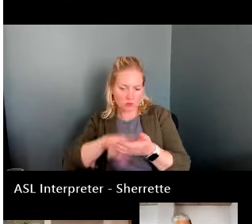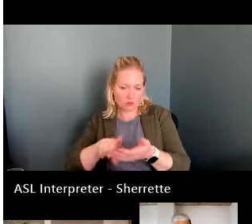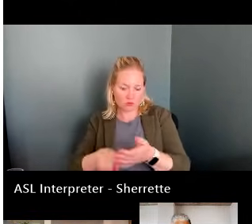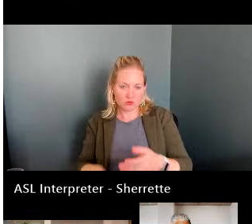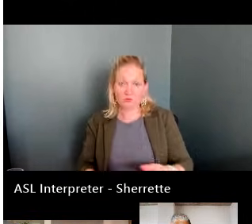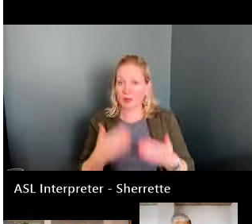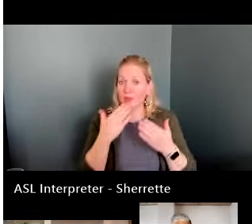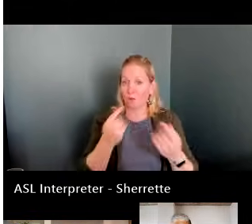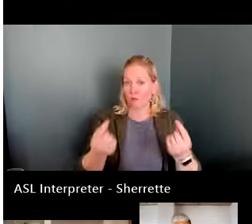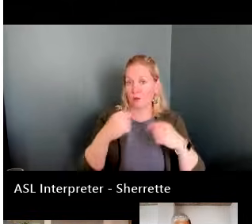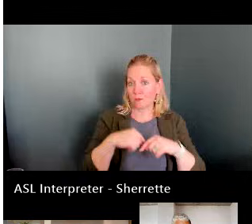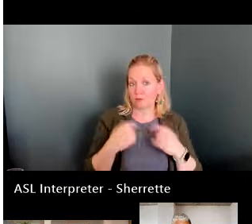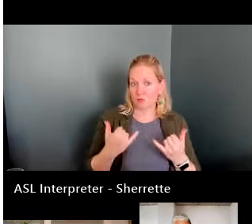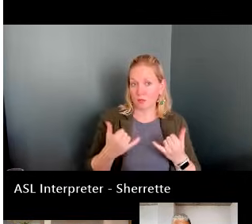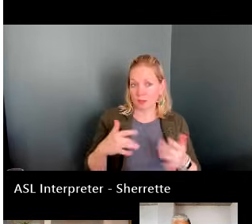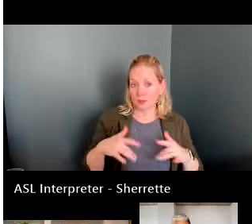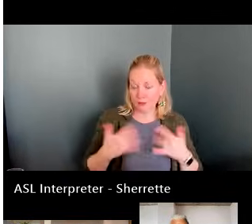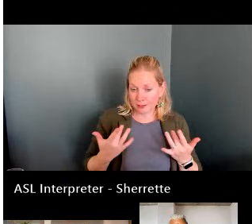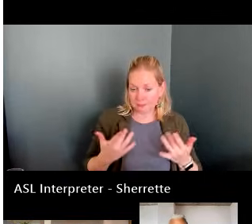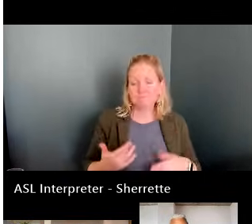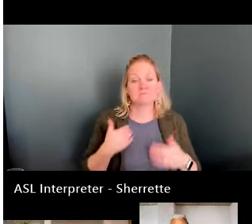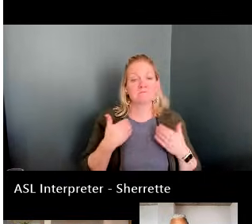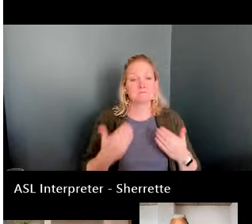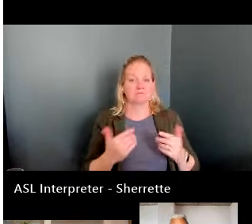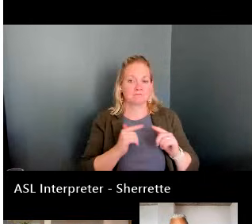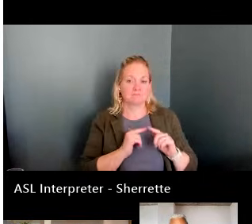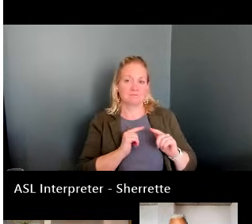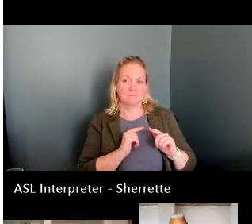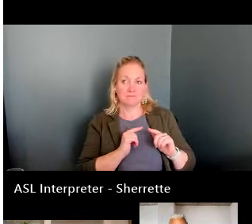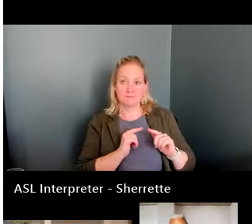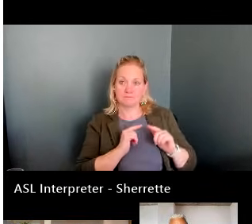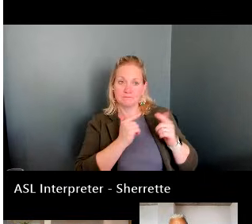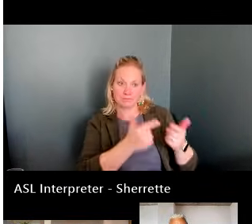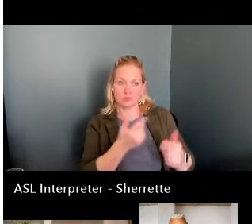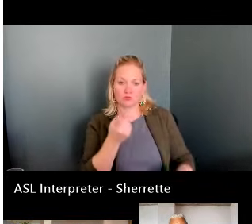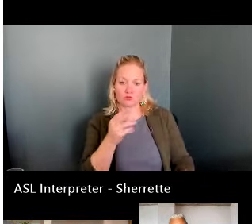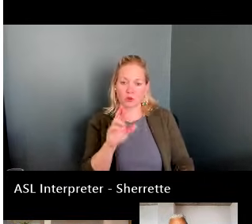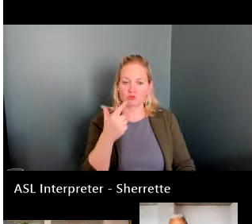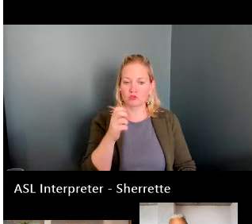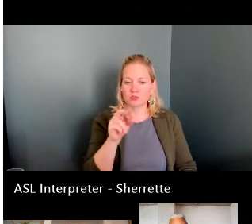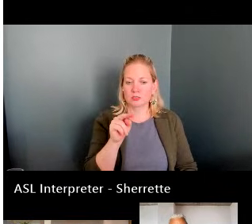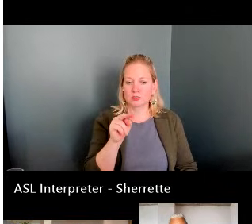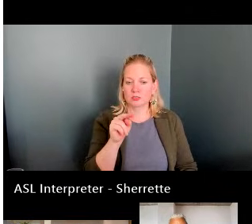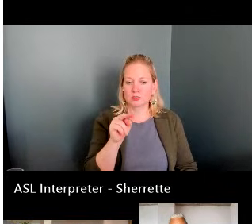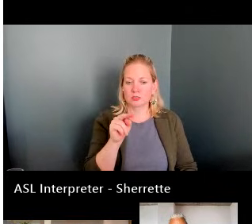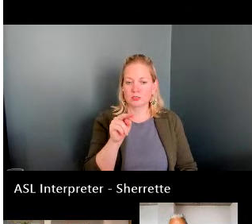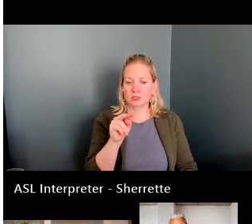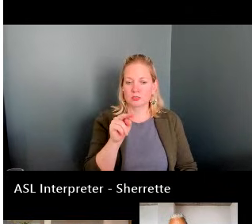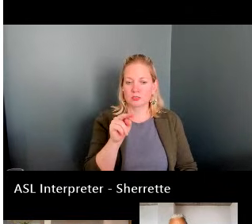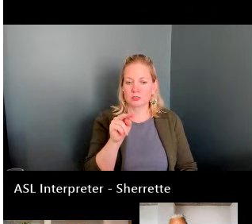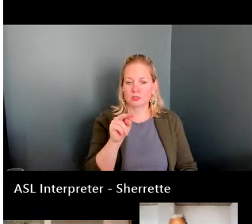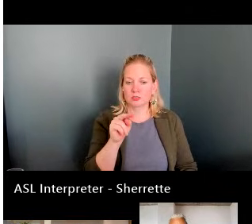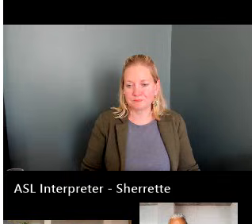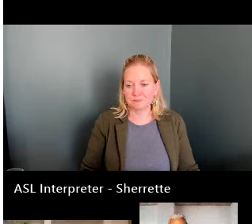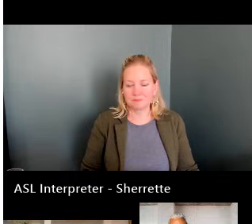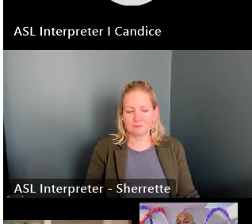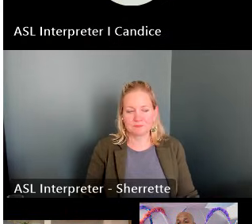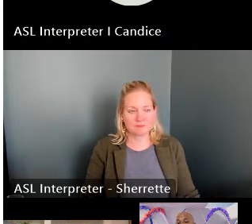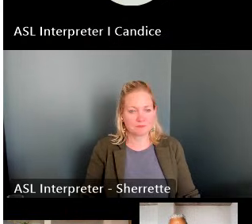today's event. Without further ado, I will now hand the mic back to Dr. Green. Thank you so much.